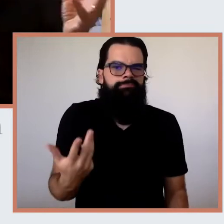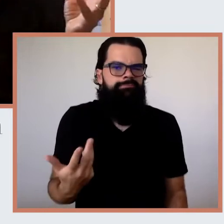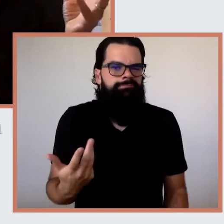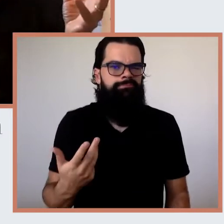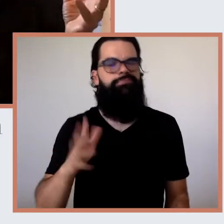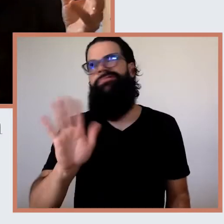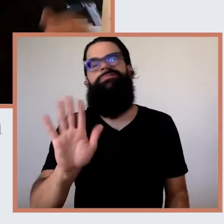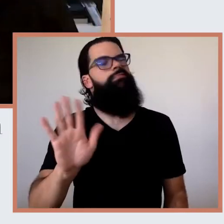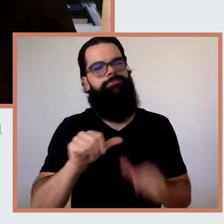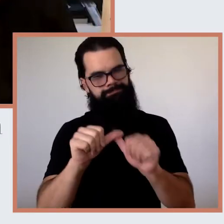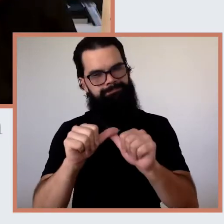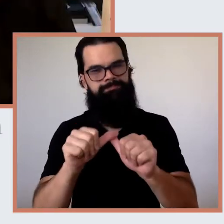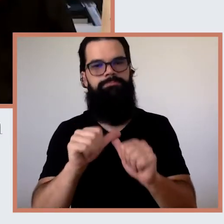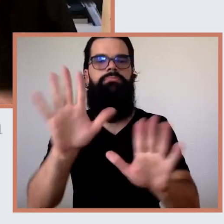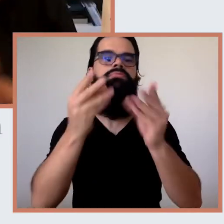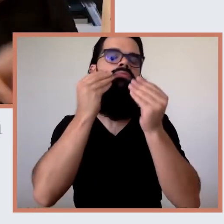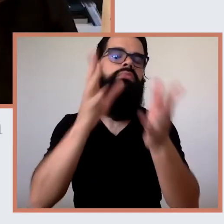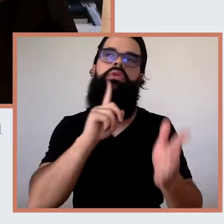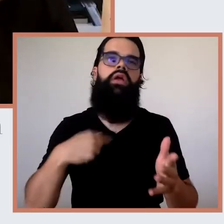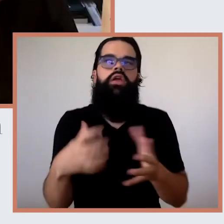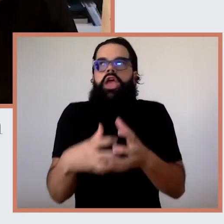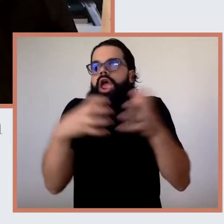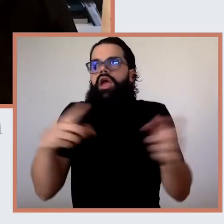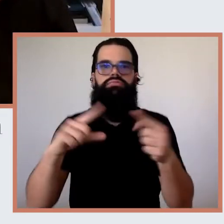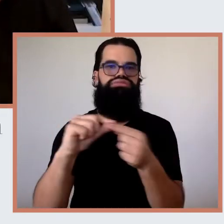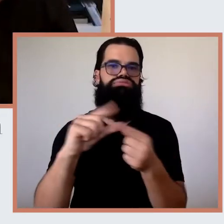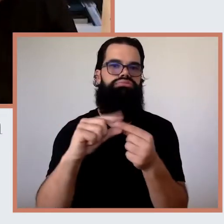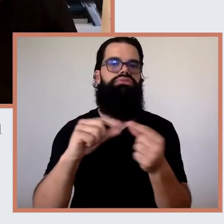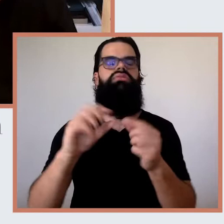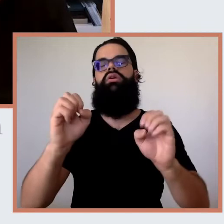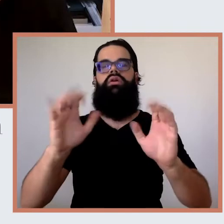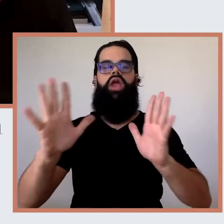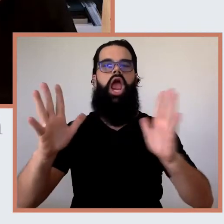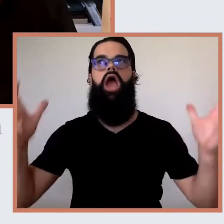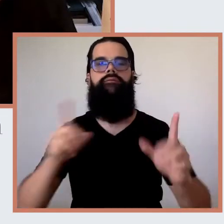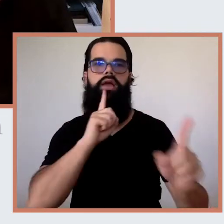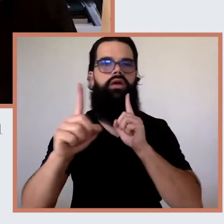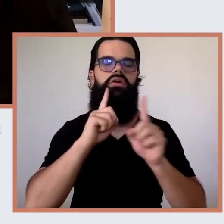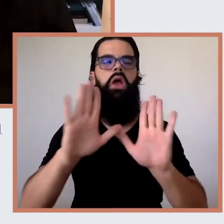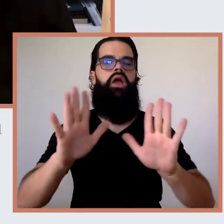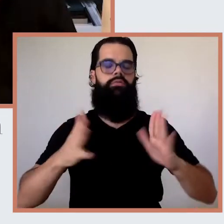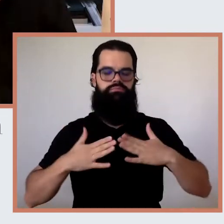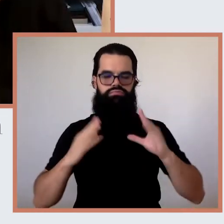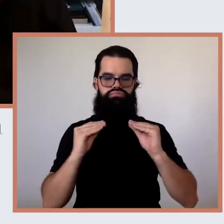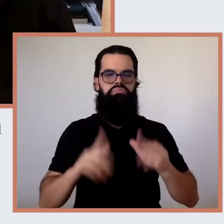It's not going to stop you. So that is my story, I got lots more to say, but you know, as a, you know, that's just a long monologue,